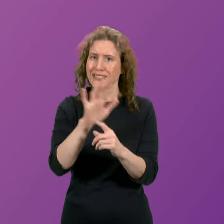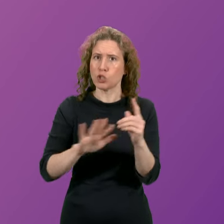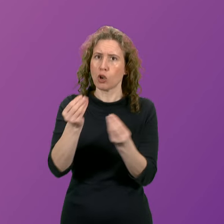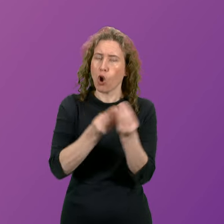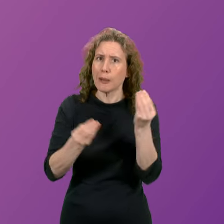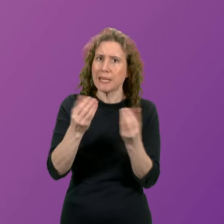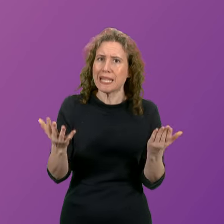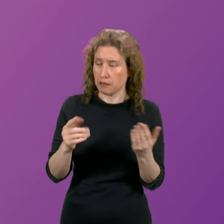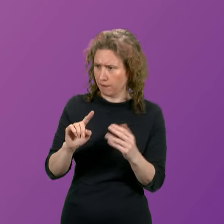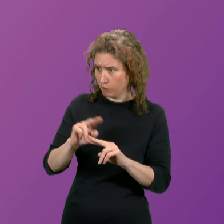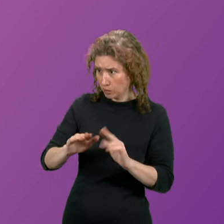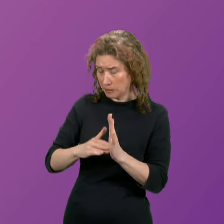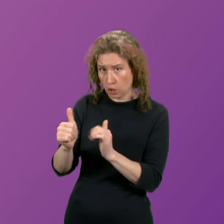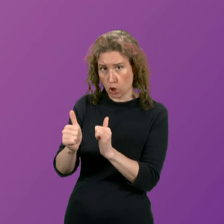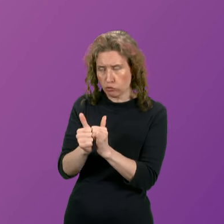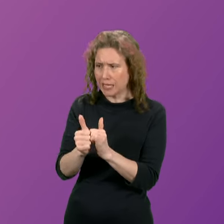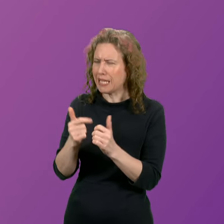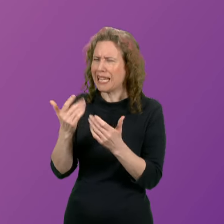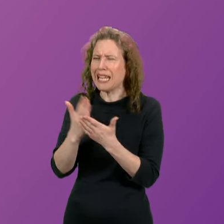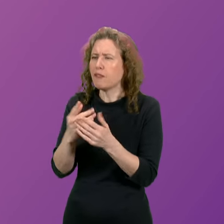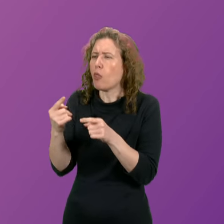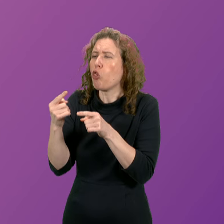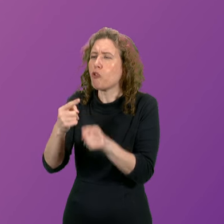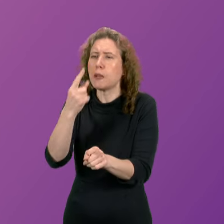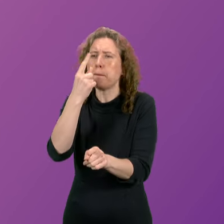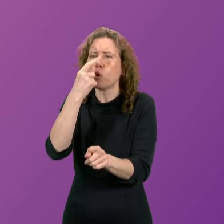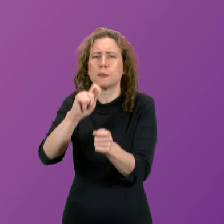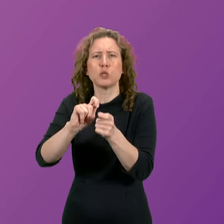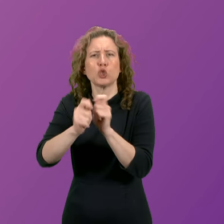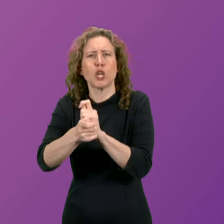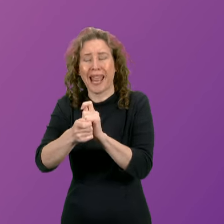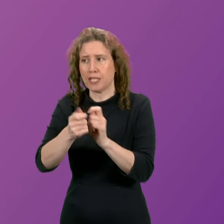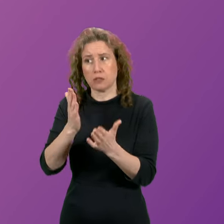Does the First Minister agree that even the threat of changes to the graduate route could damage our